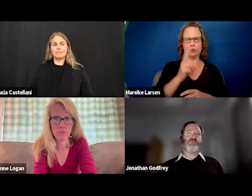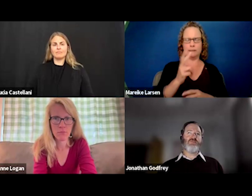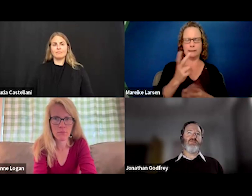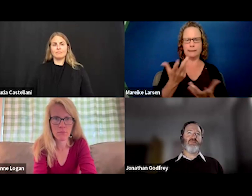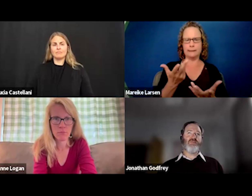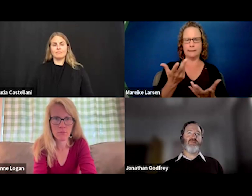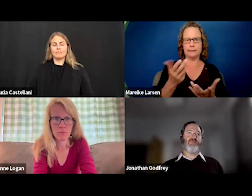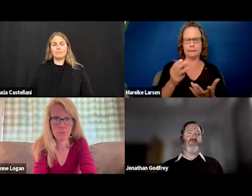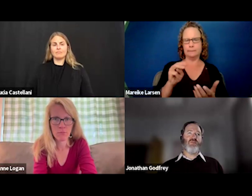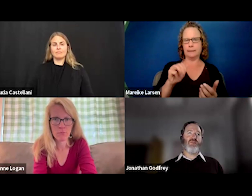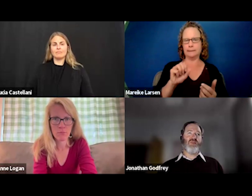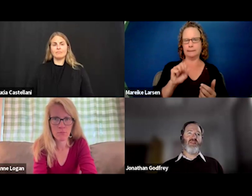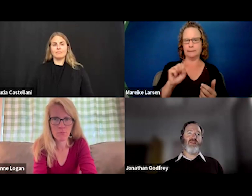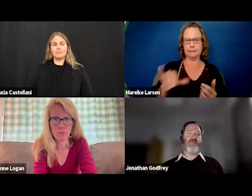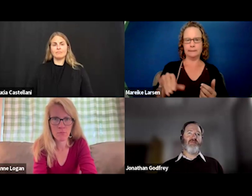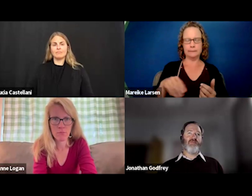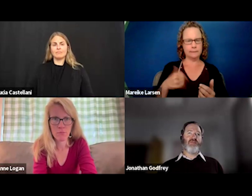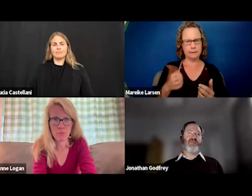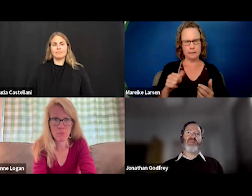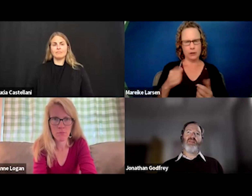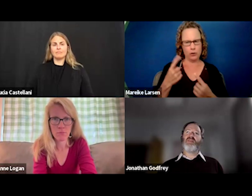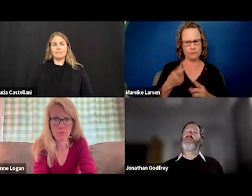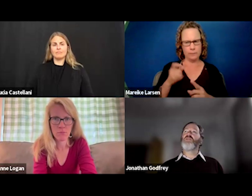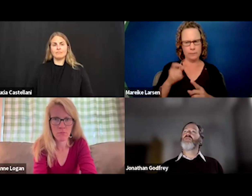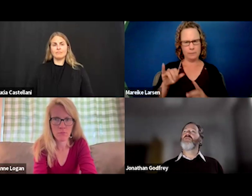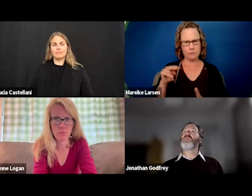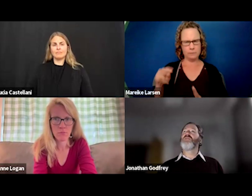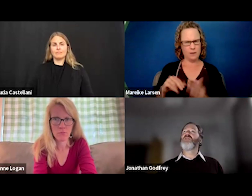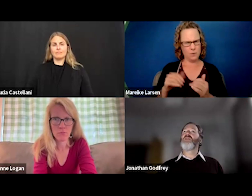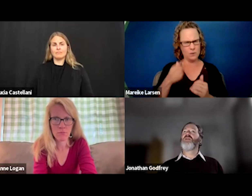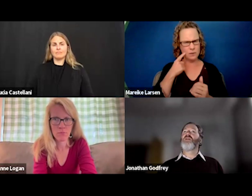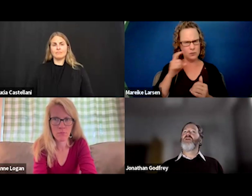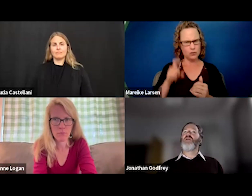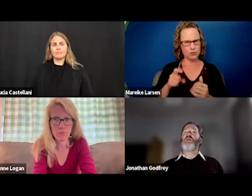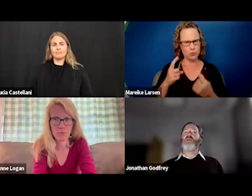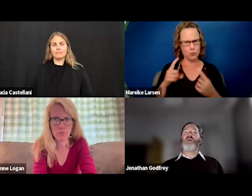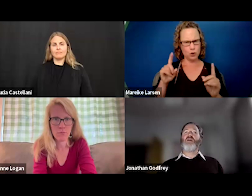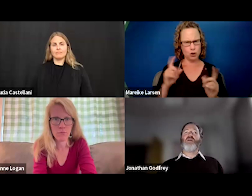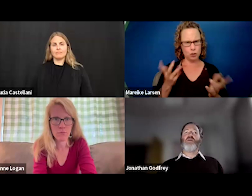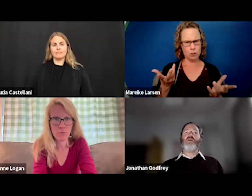from that perspective? How do you think it should work?